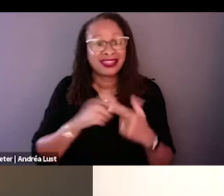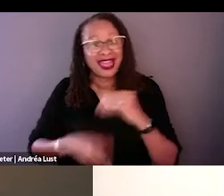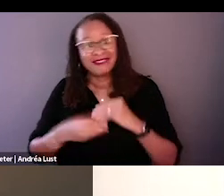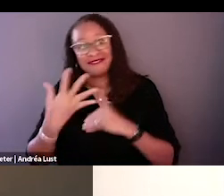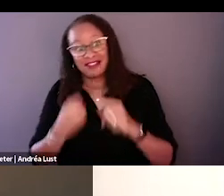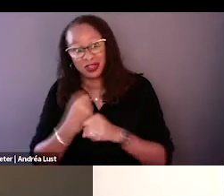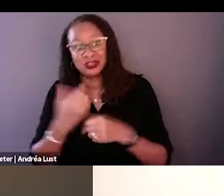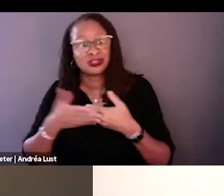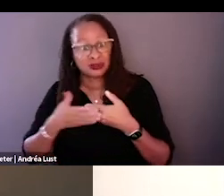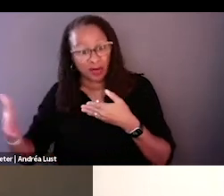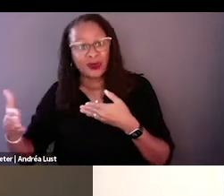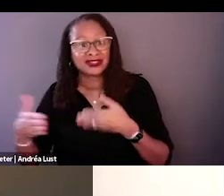everything becomes interesting.